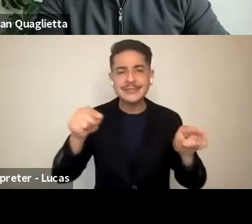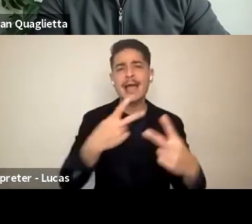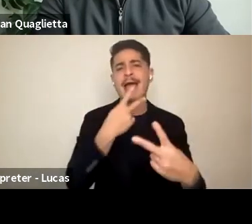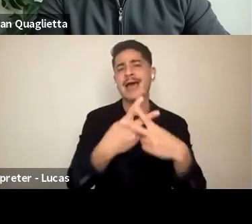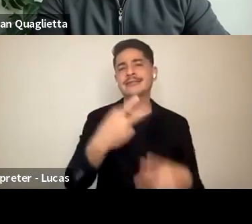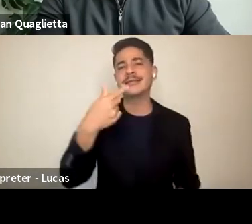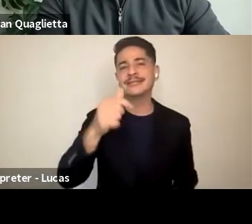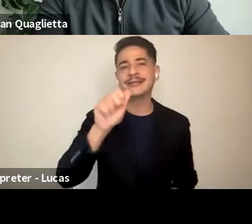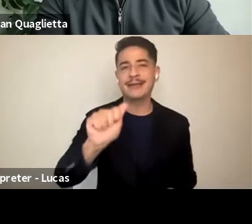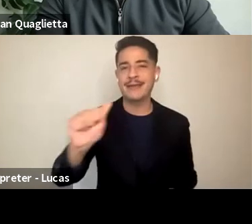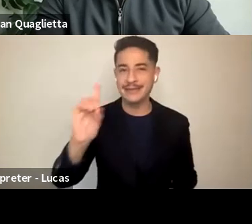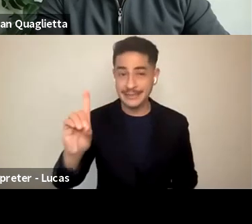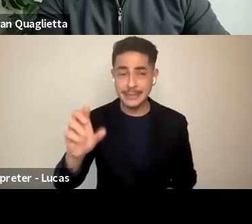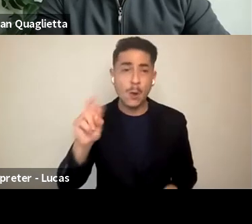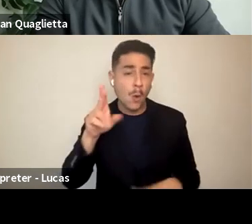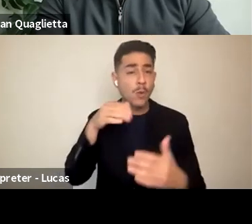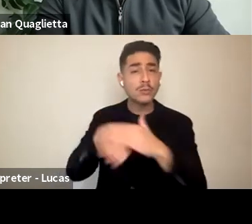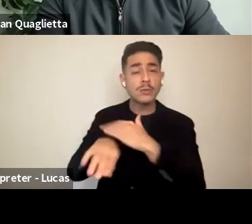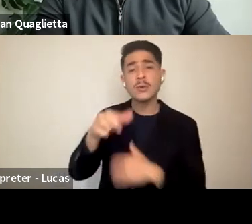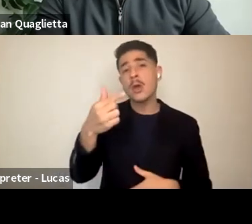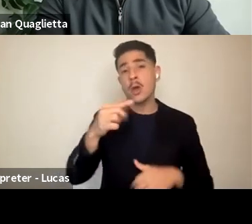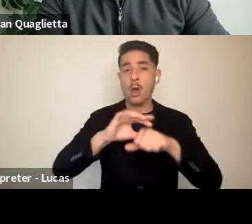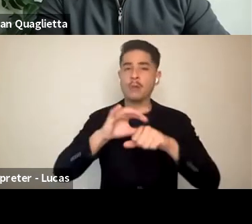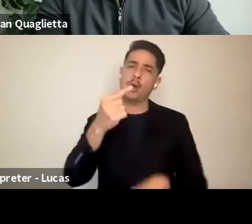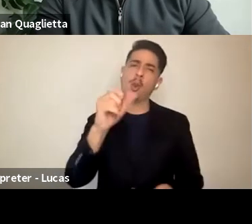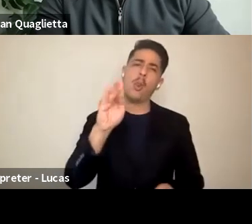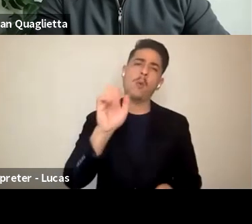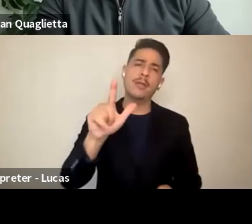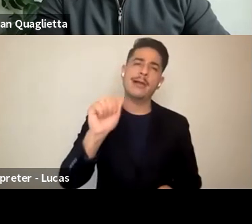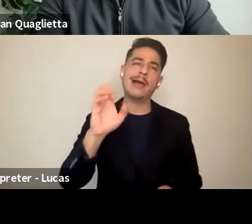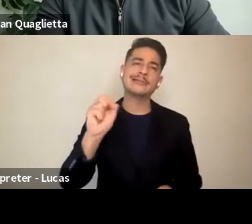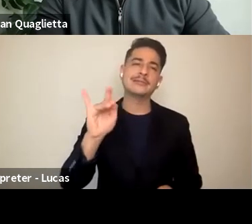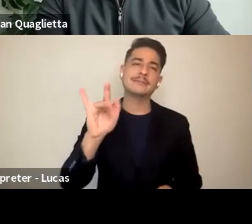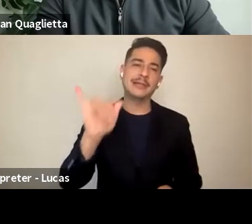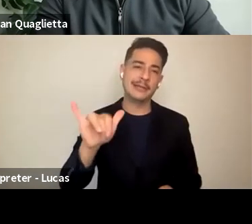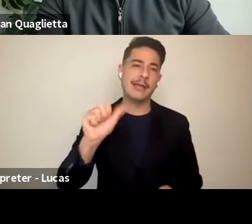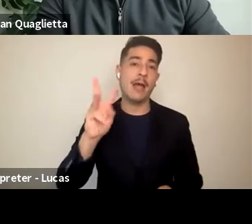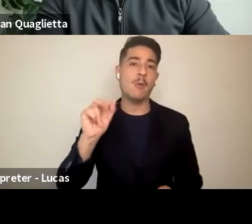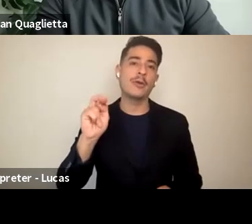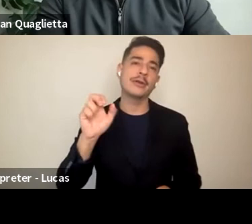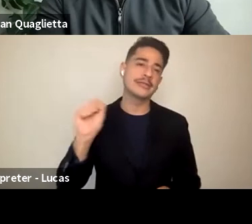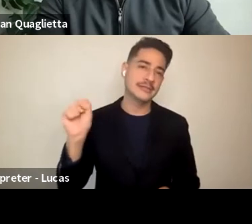and you can also go to Global Accessibility Awareness Day dot org, where you can submit your events and see the events that are coming up.